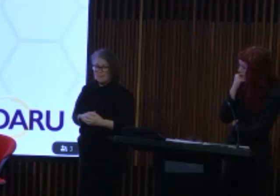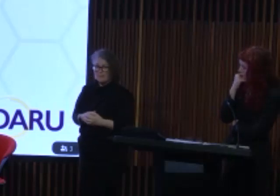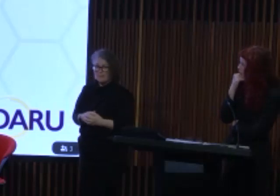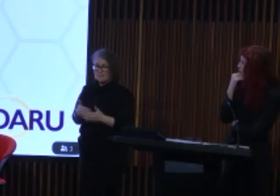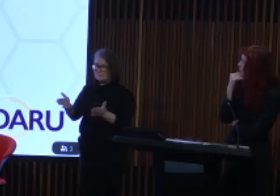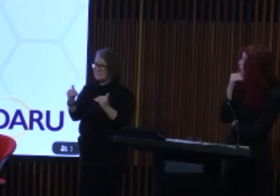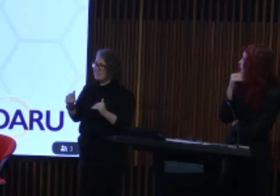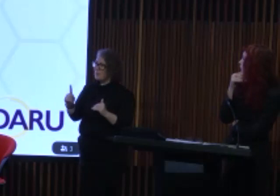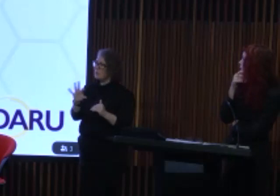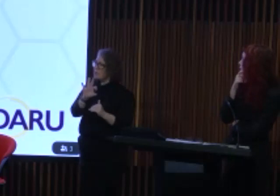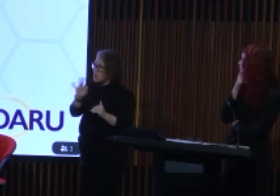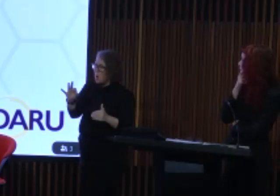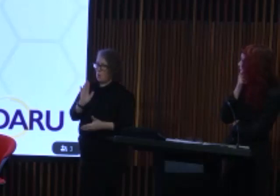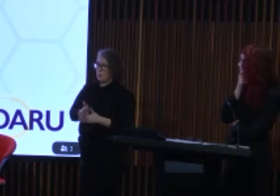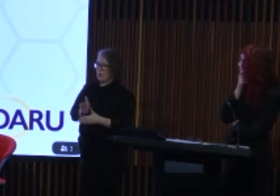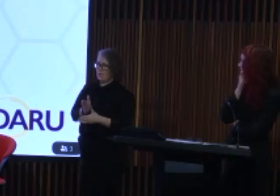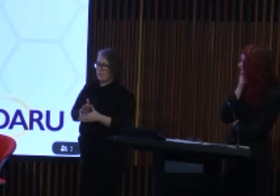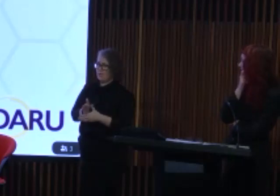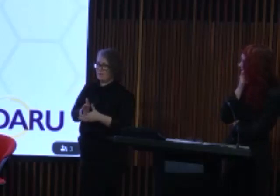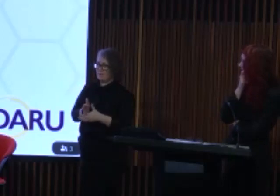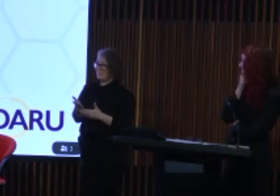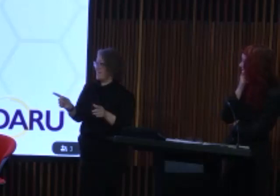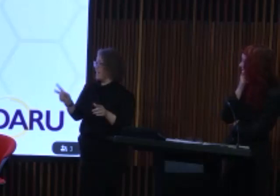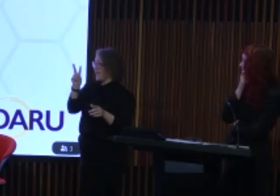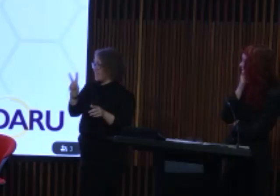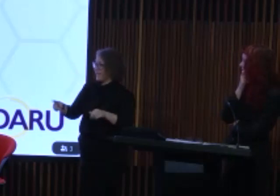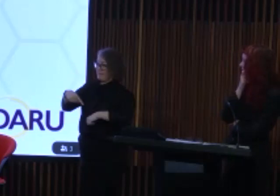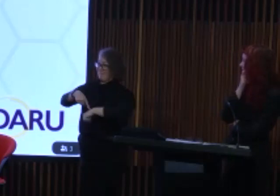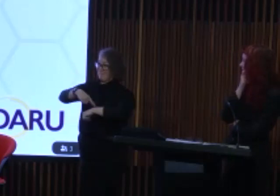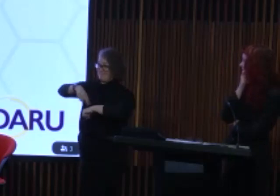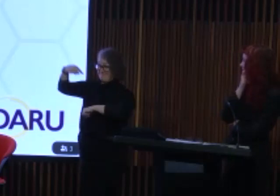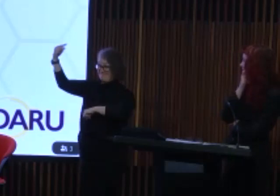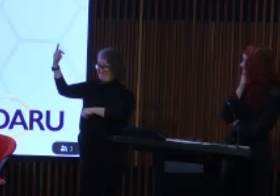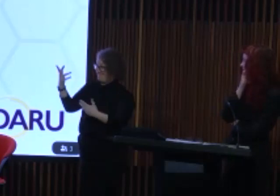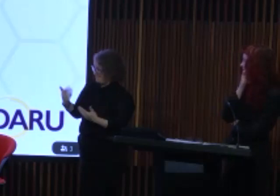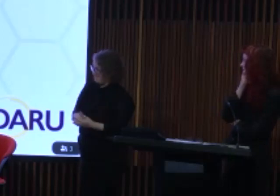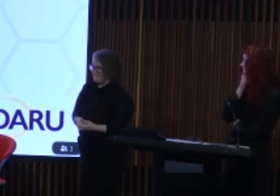working well? Yeah. How long have you got? As you said, I think somebody said that. So